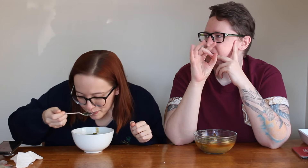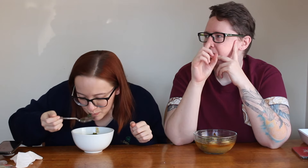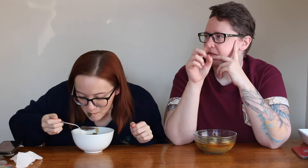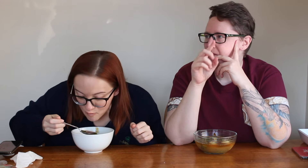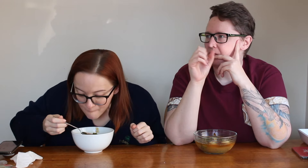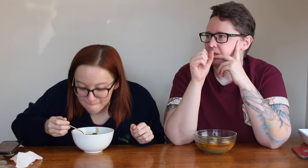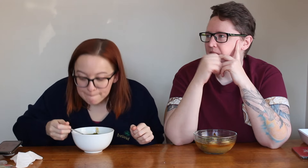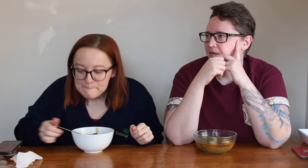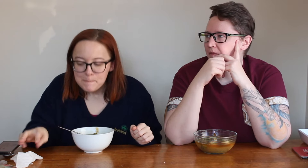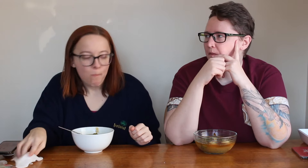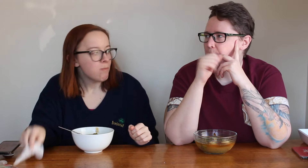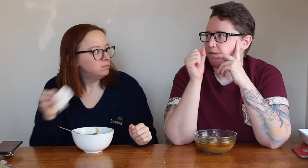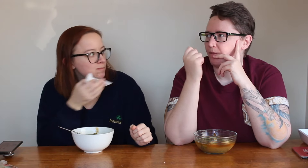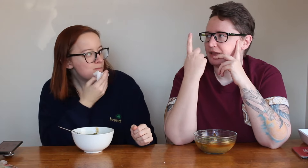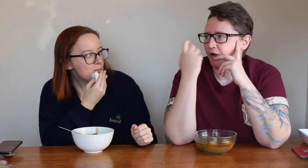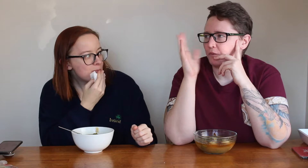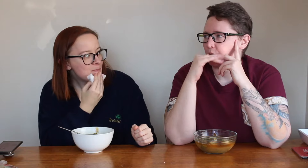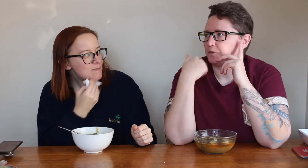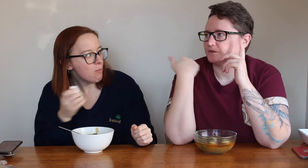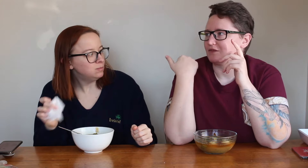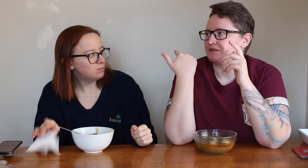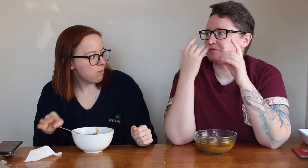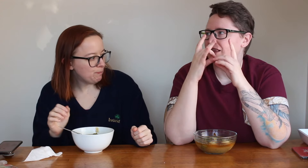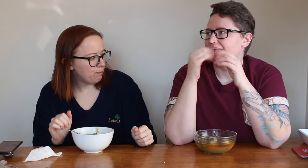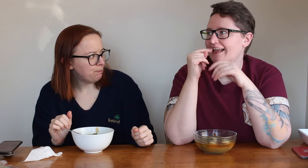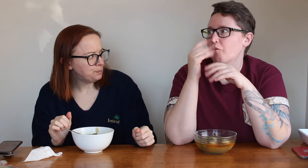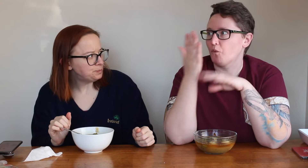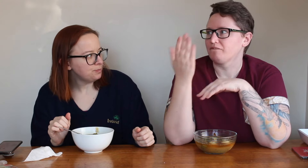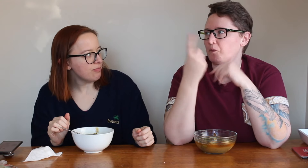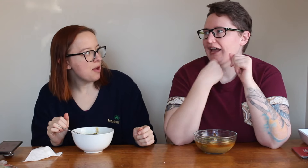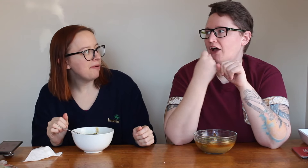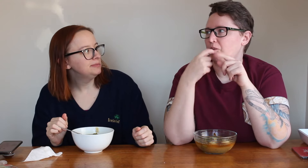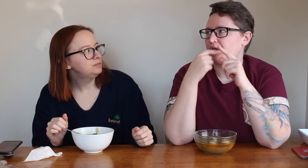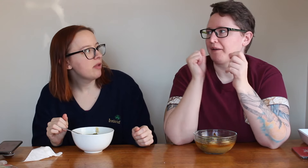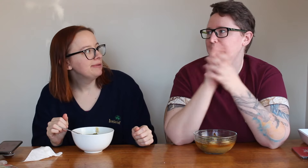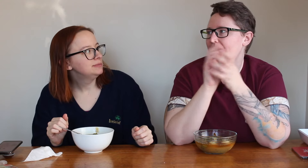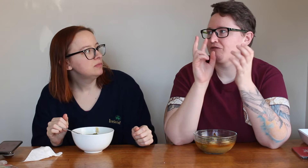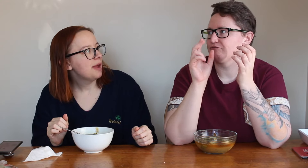Well... Well, because I know we started dating in 2008.